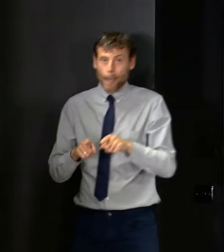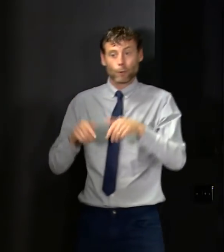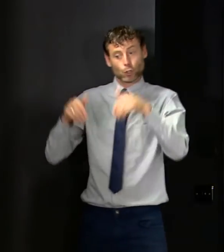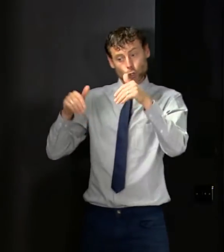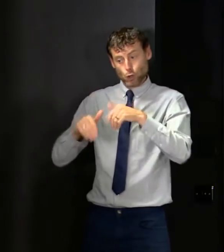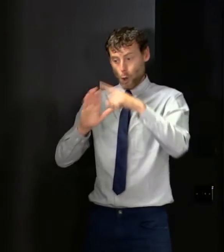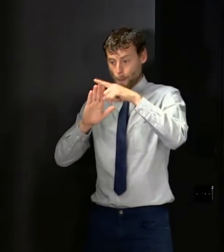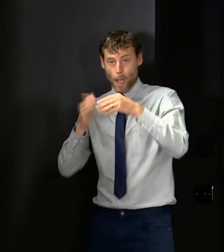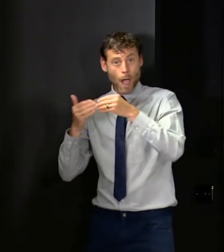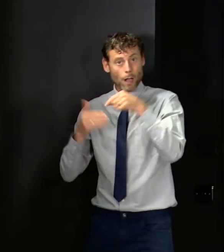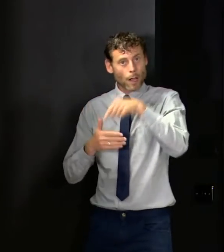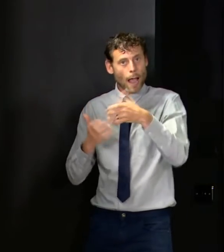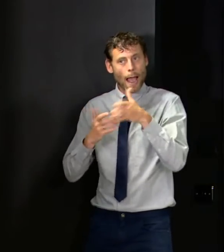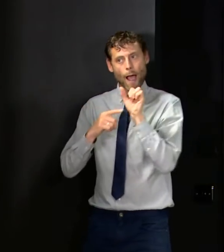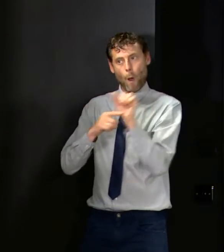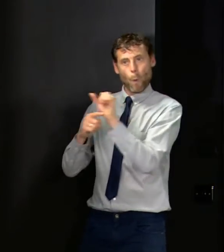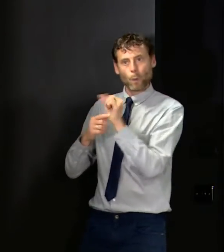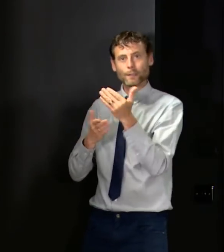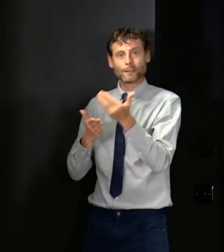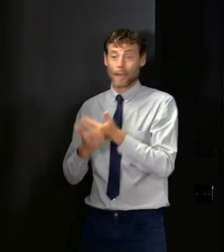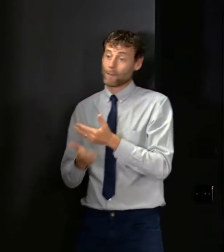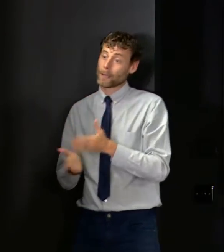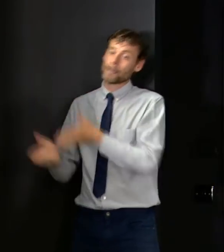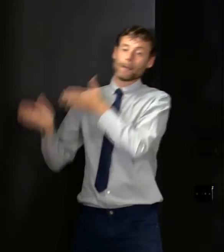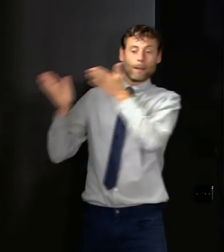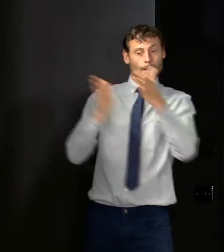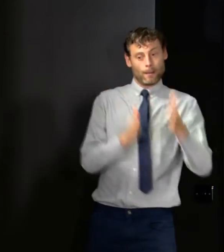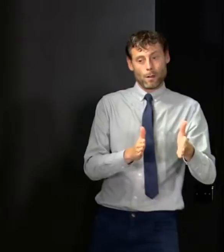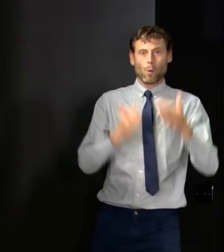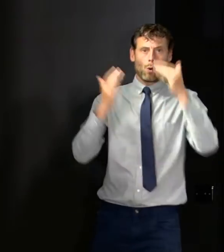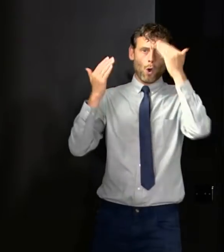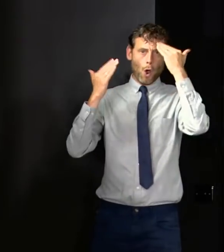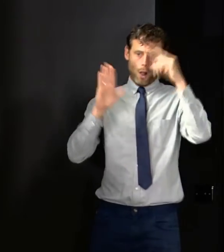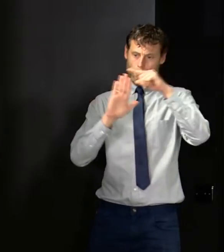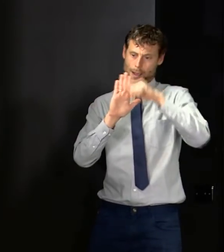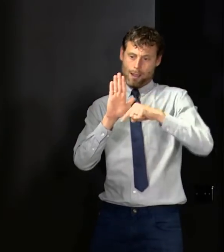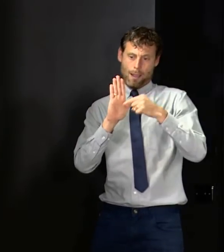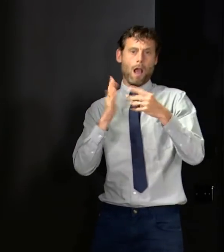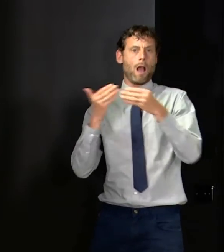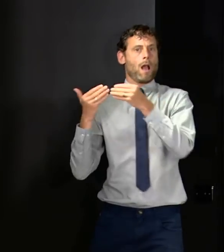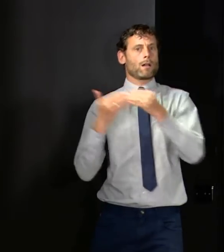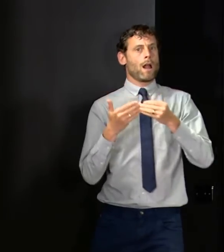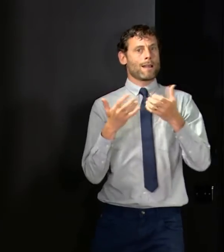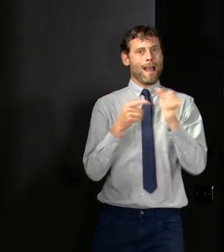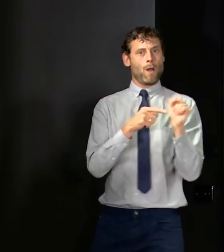for workplaces in tourism was published last week. Fergus Ewing the tourism secretary has